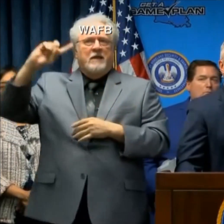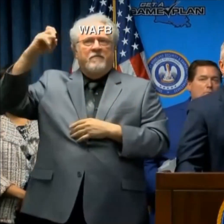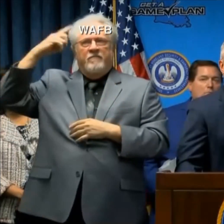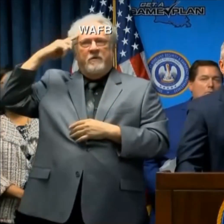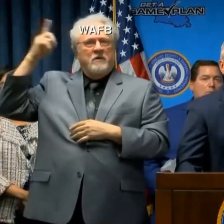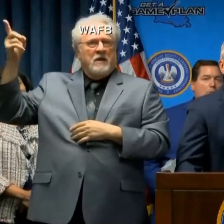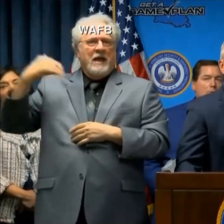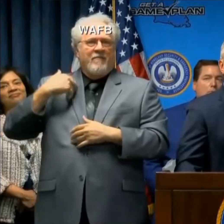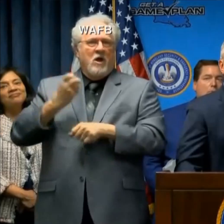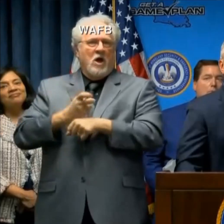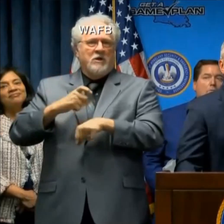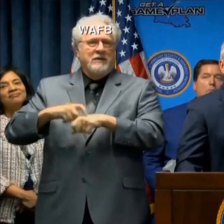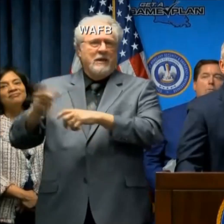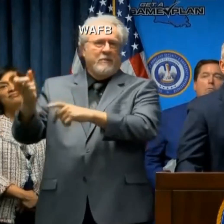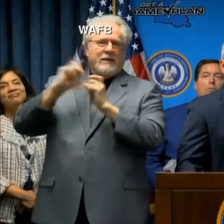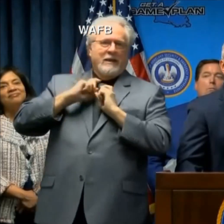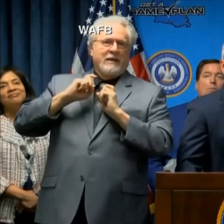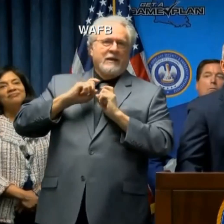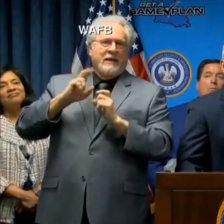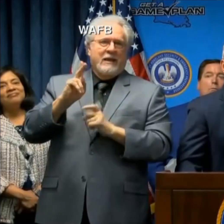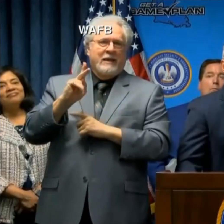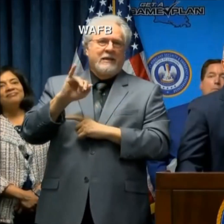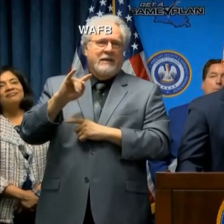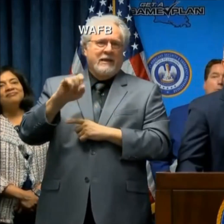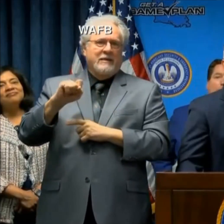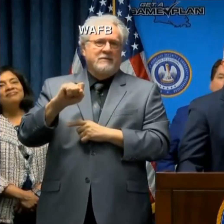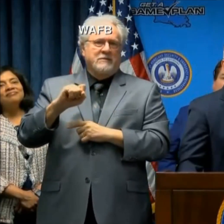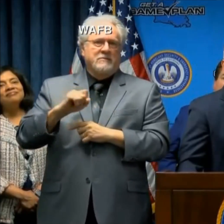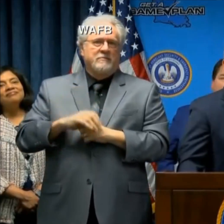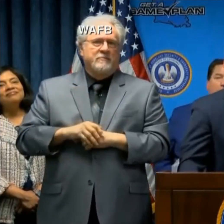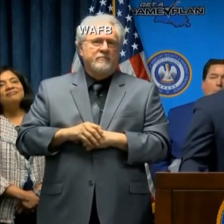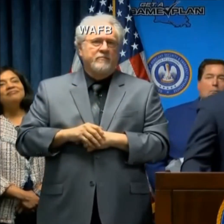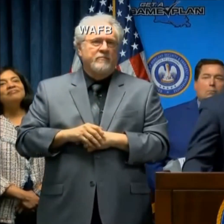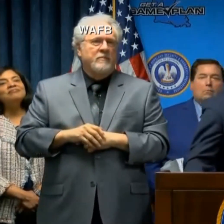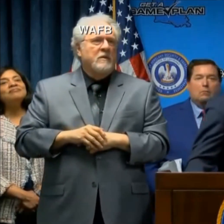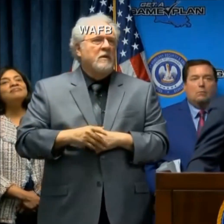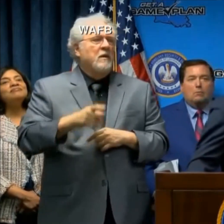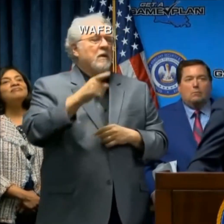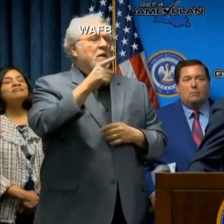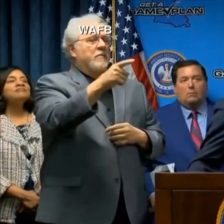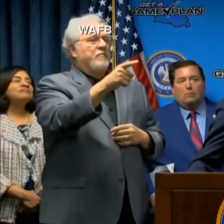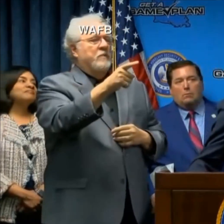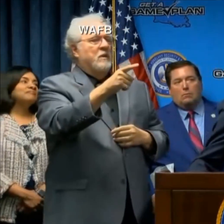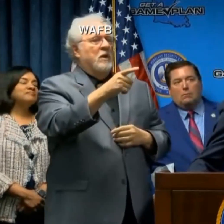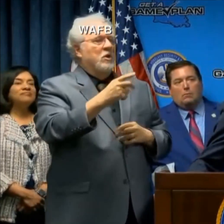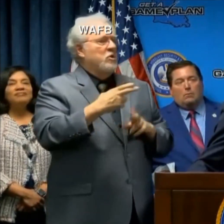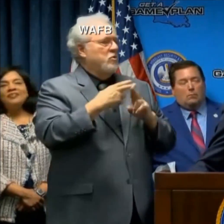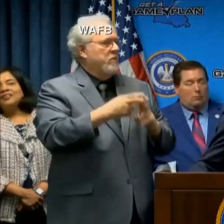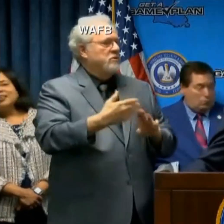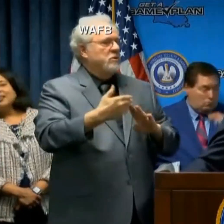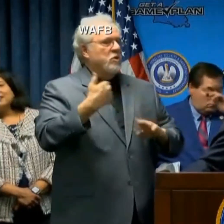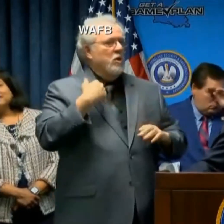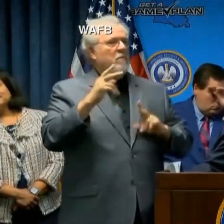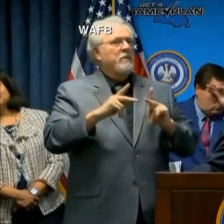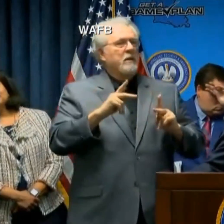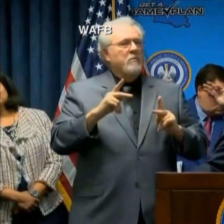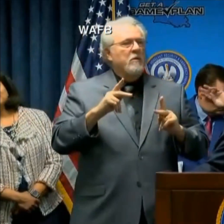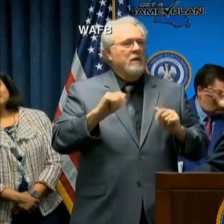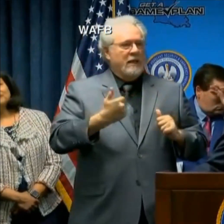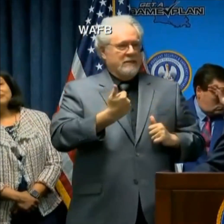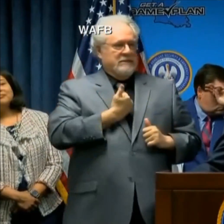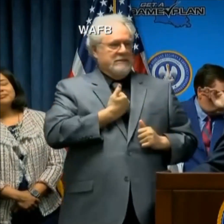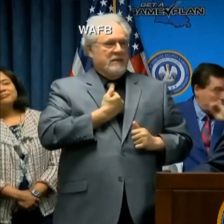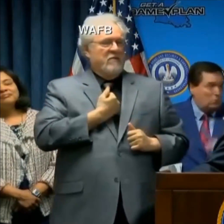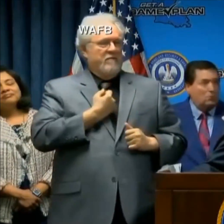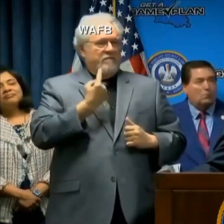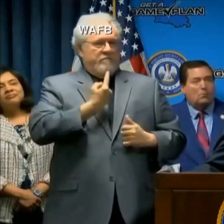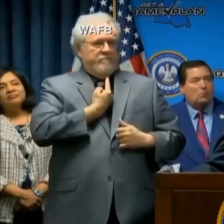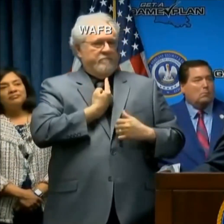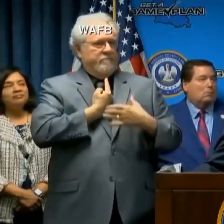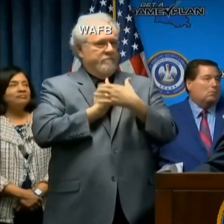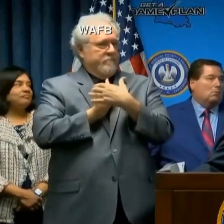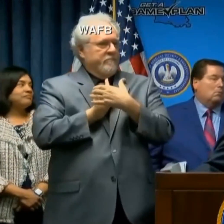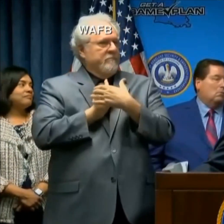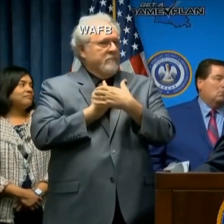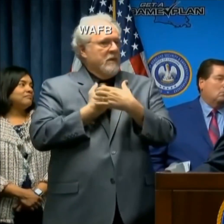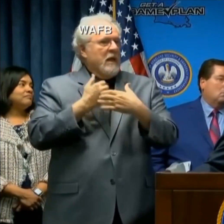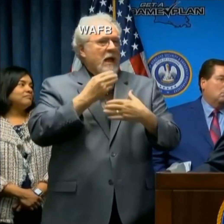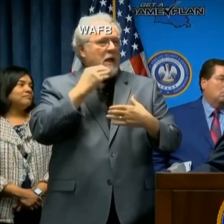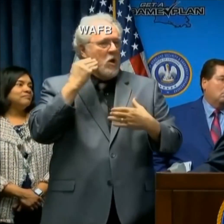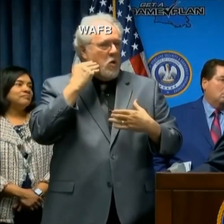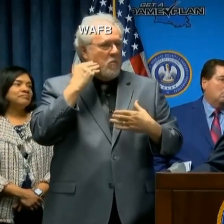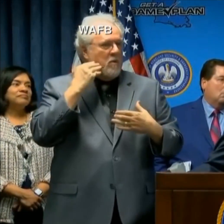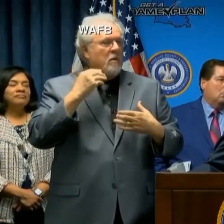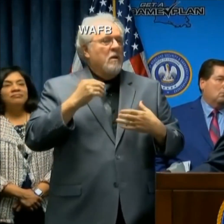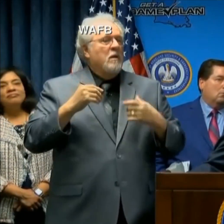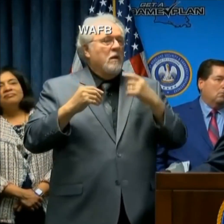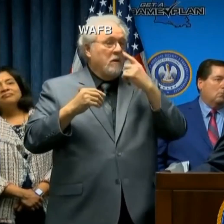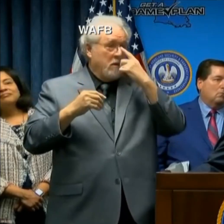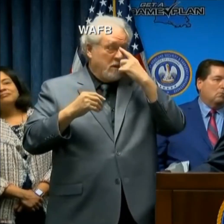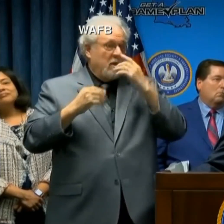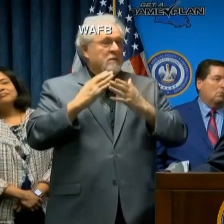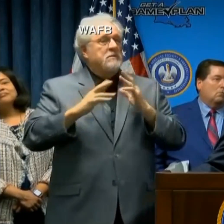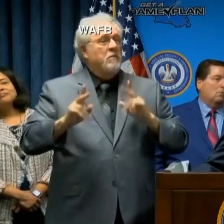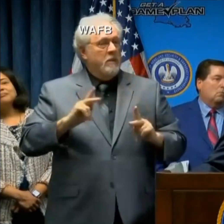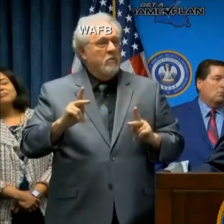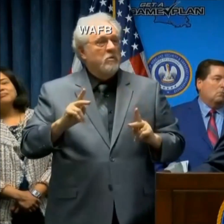difficulties in getting us kids as we've expanded our request for capacity as